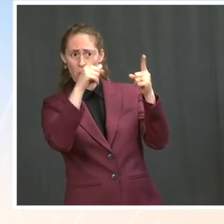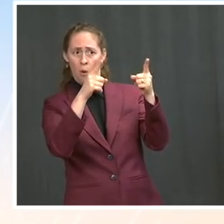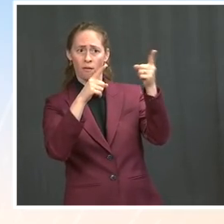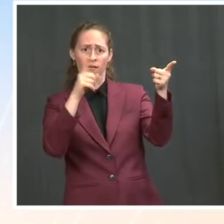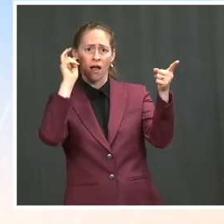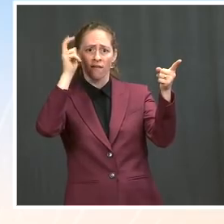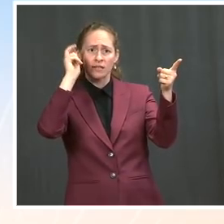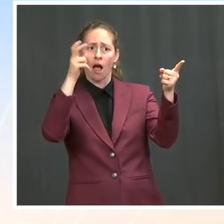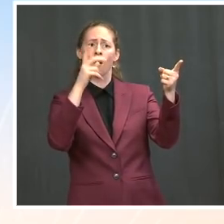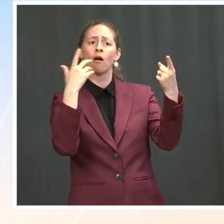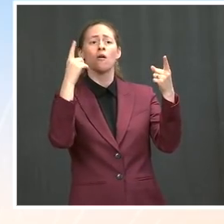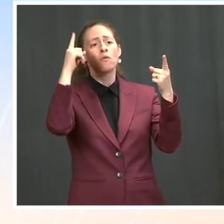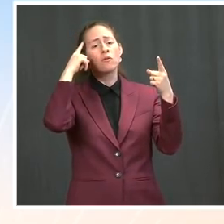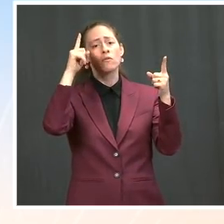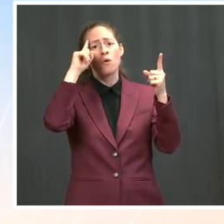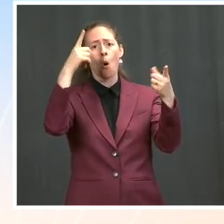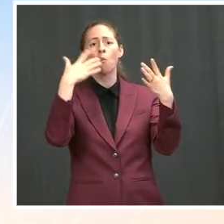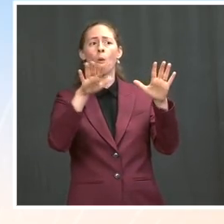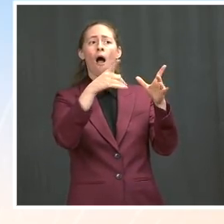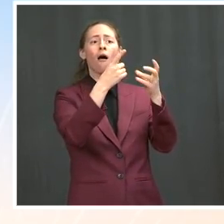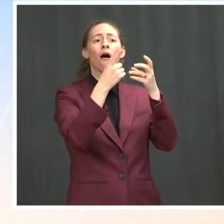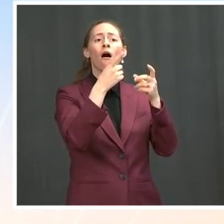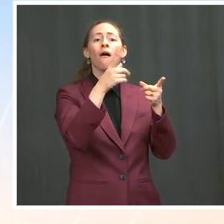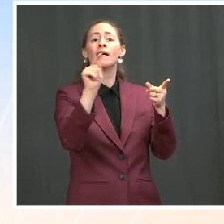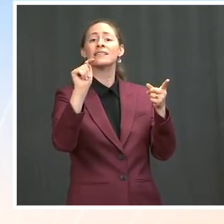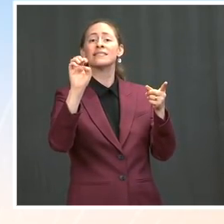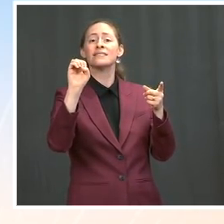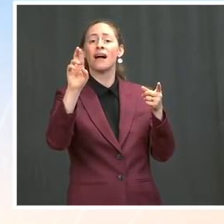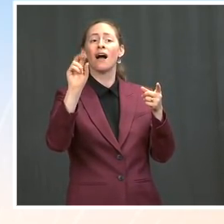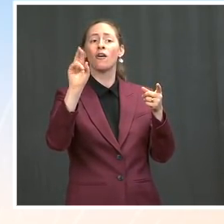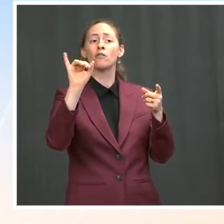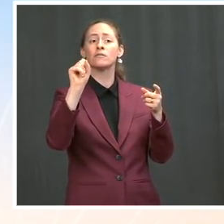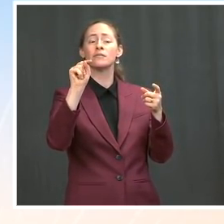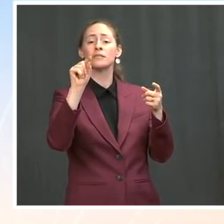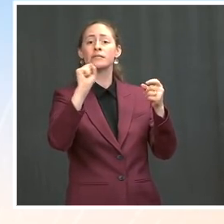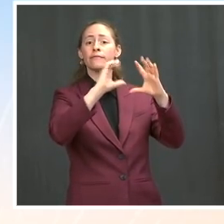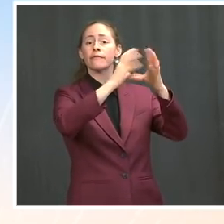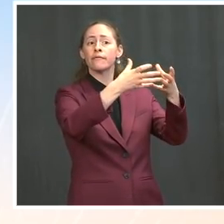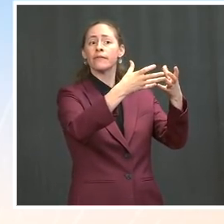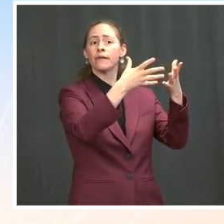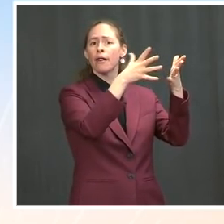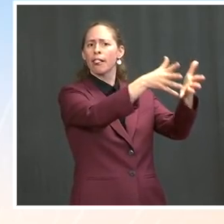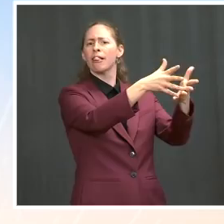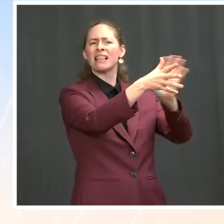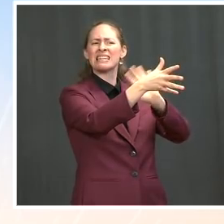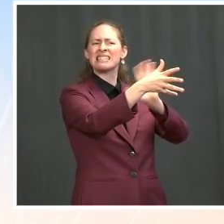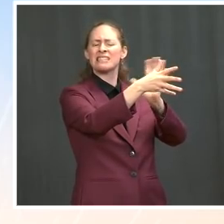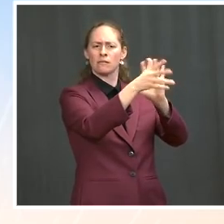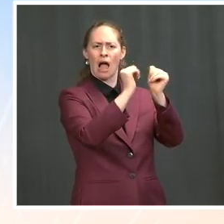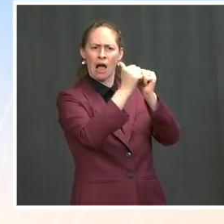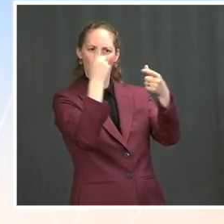who pose a threat to the U.S. homeland; how we can work together to continue to implement the humanitarian assistance,